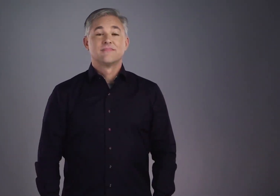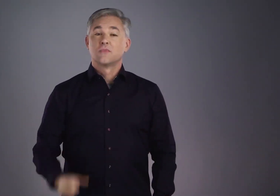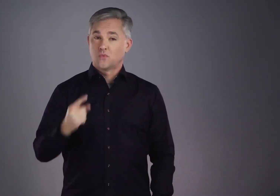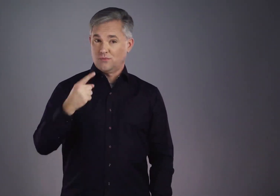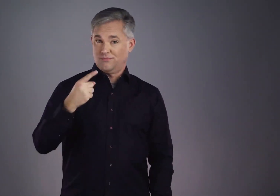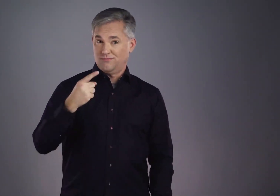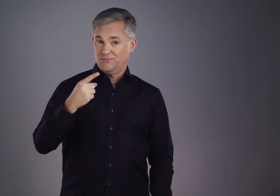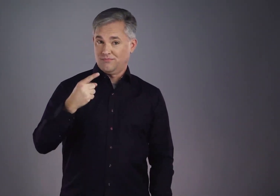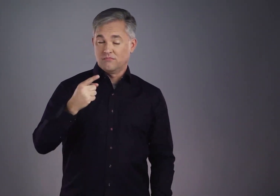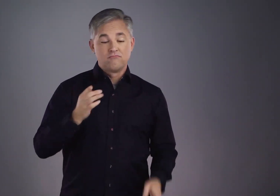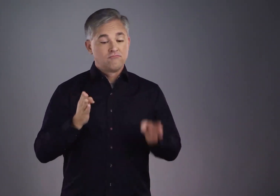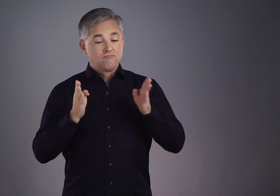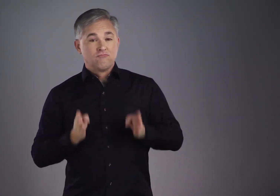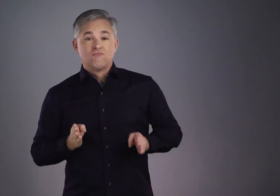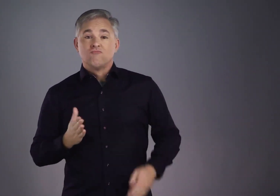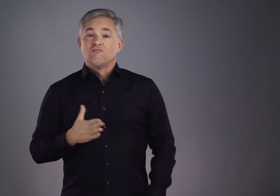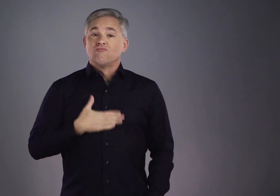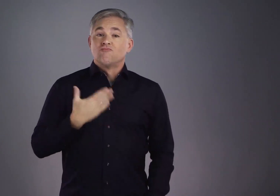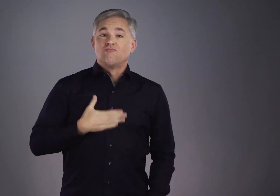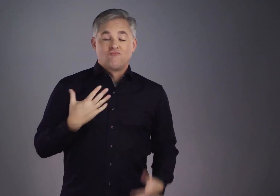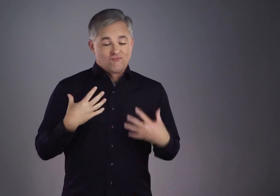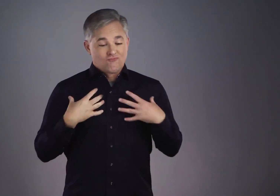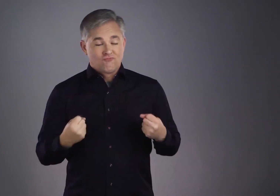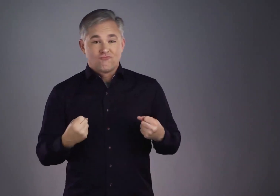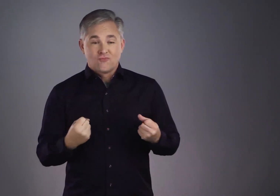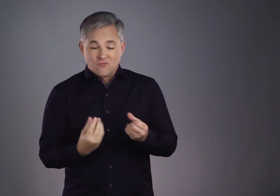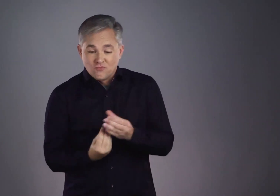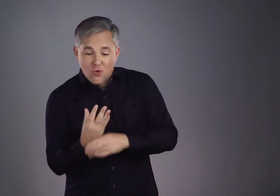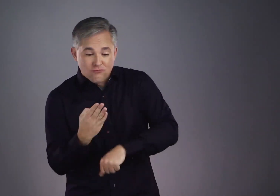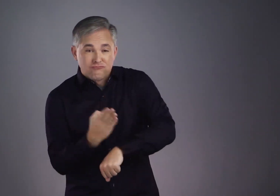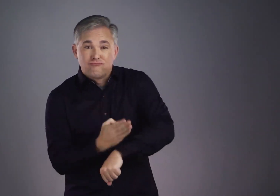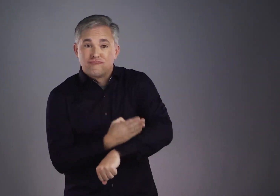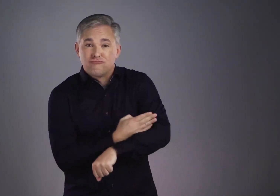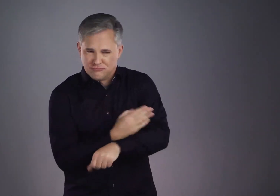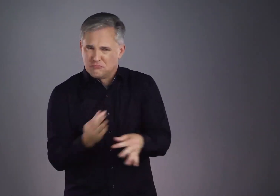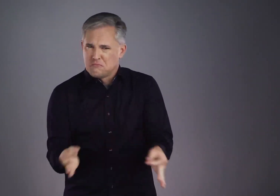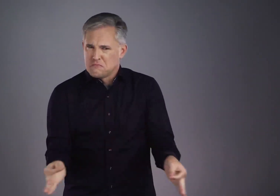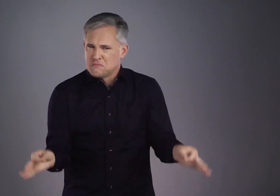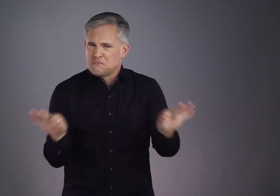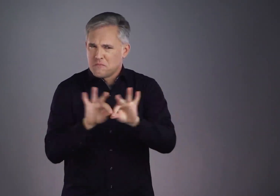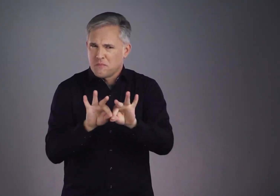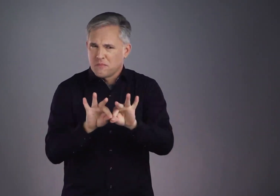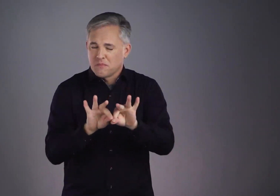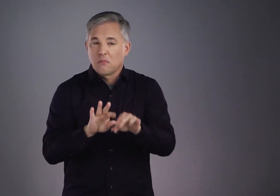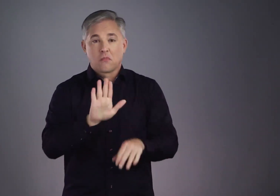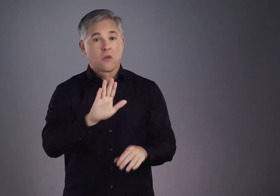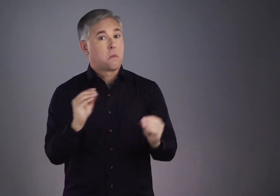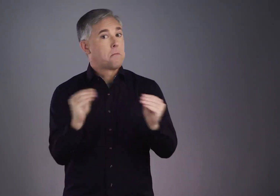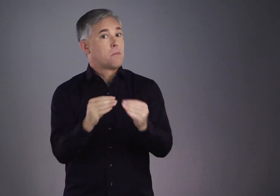1. — Each member of Alcoholics Anonymous is but a small part of a great whole.